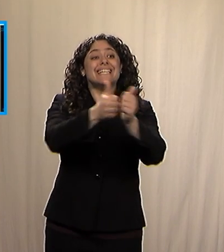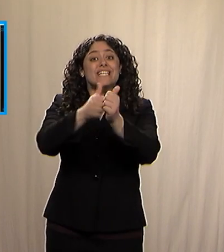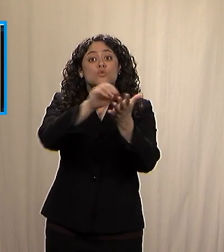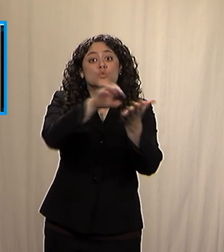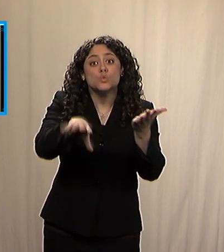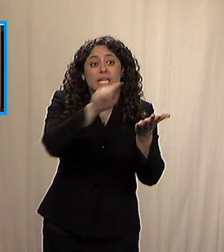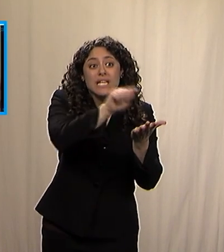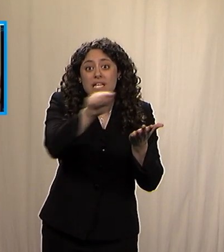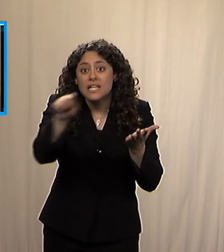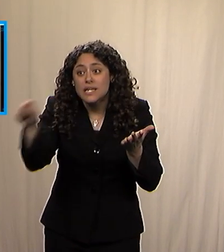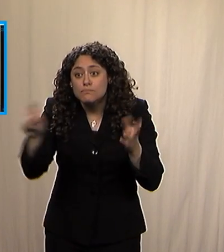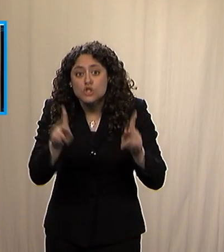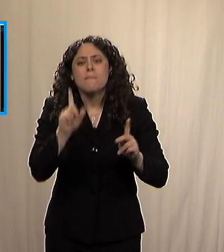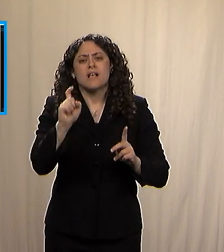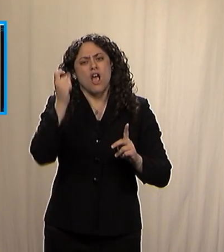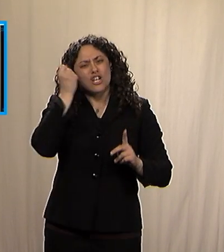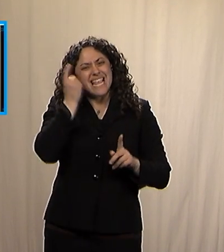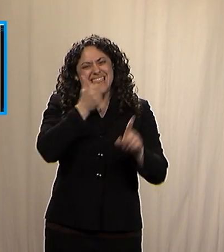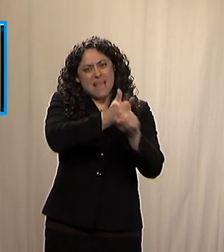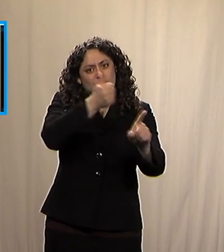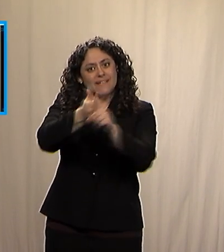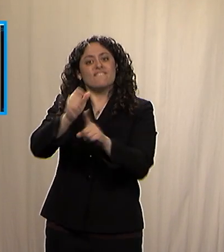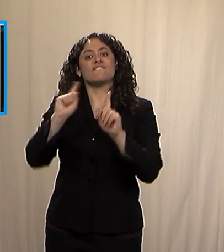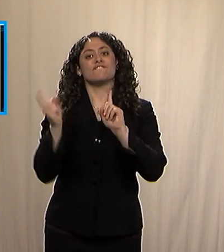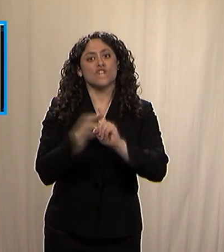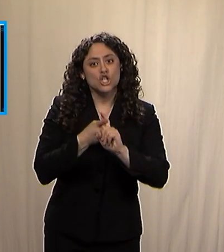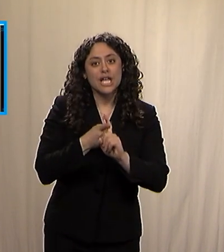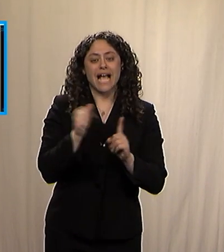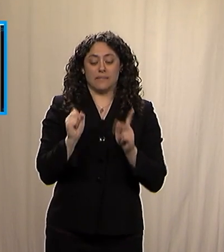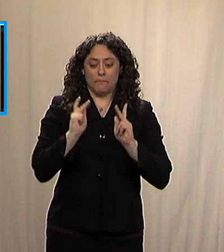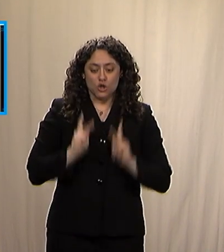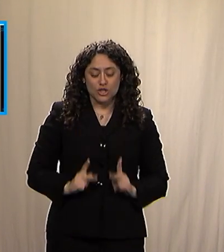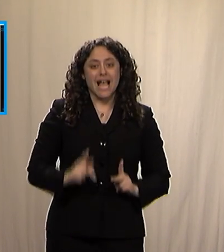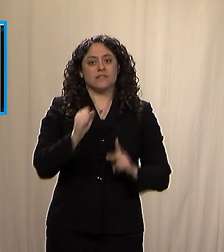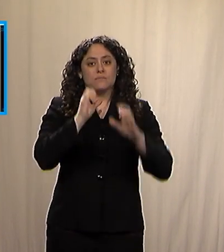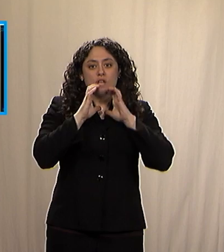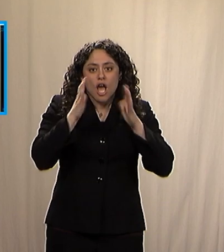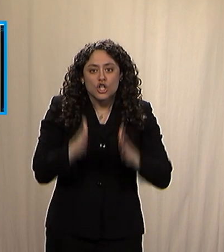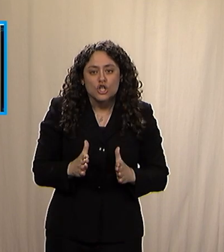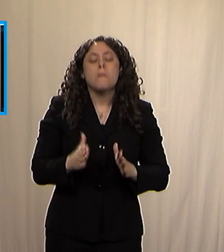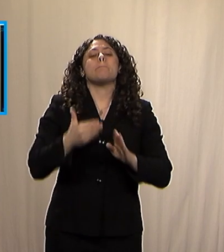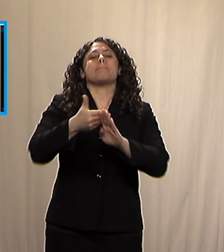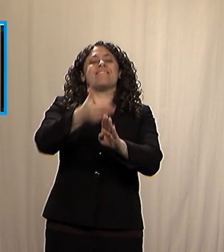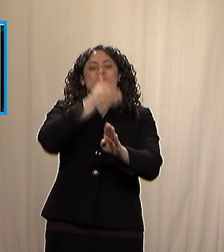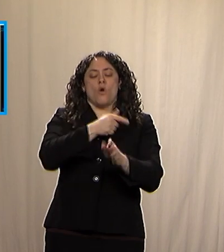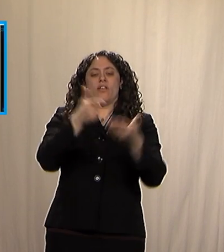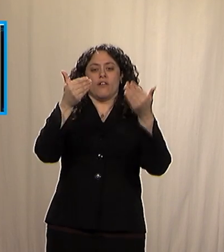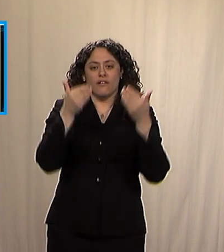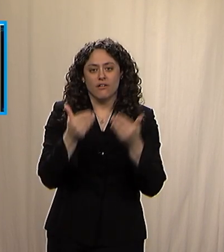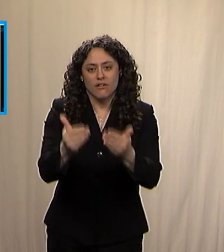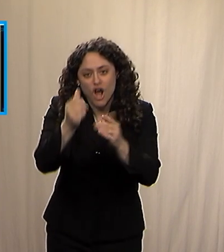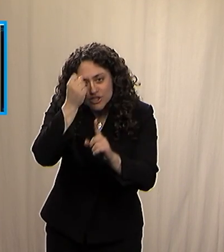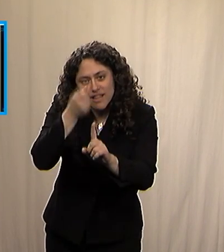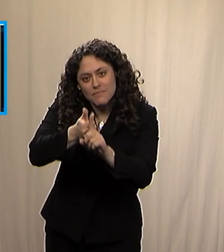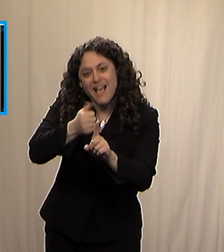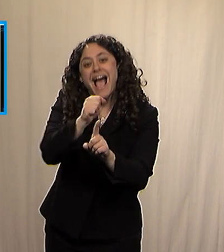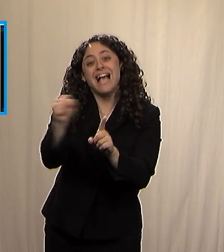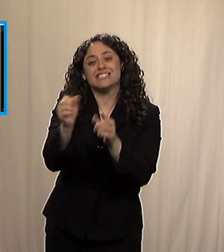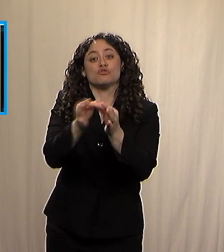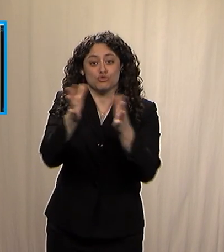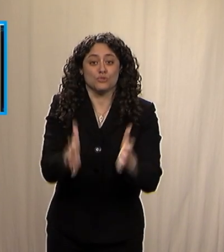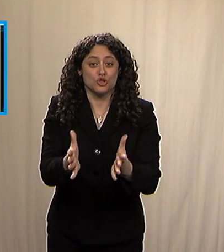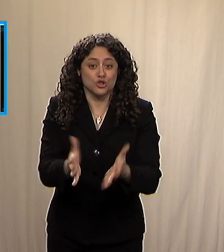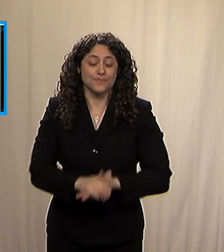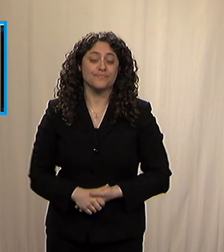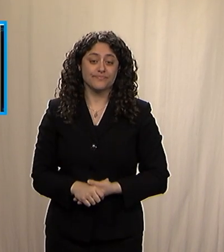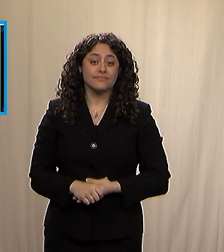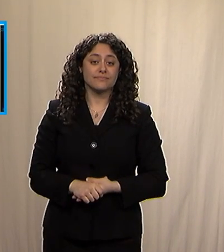before who they are as interpreters.